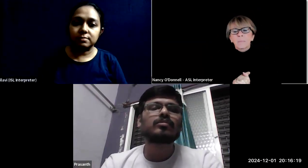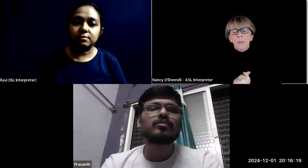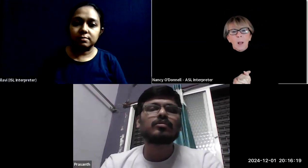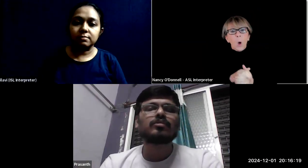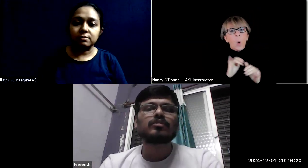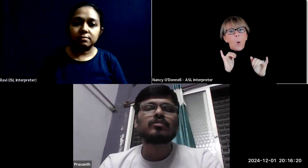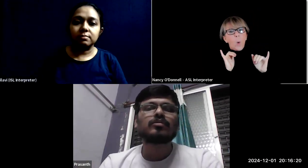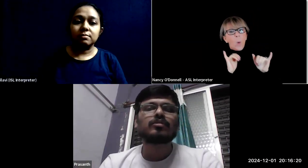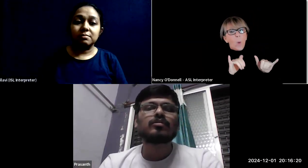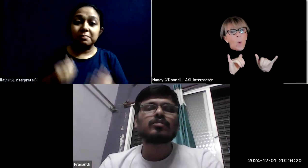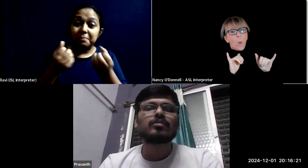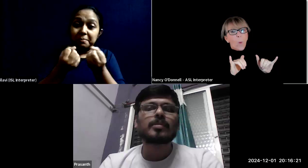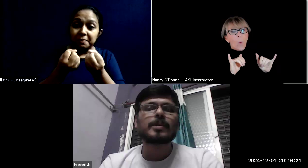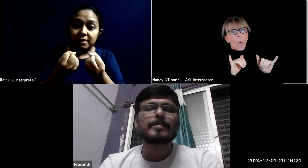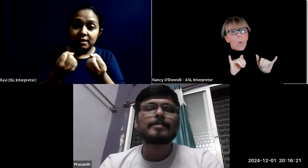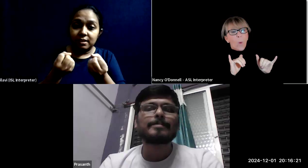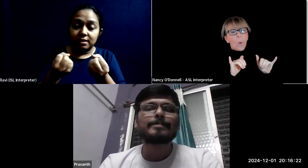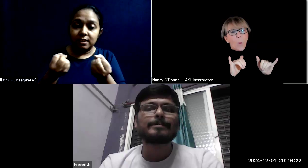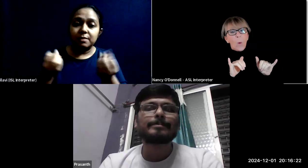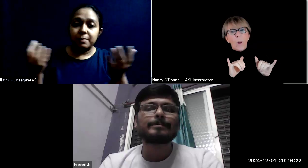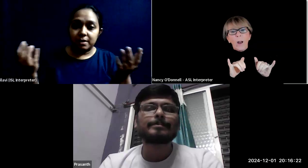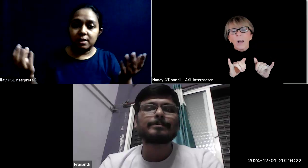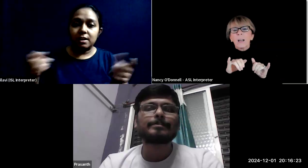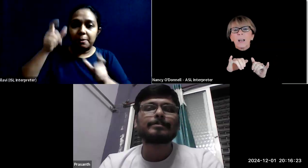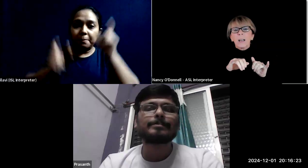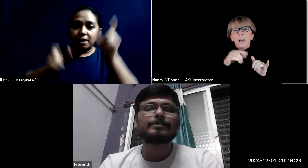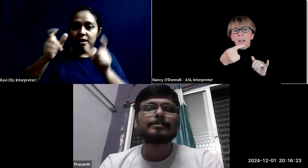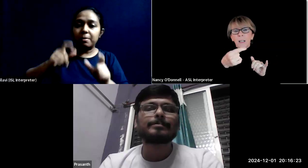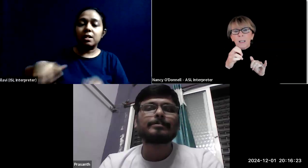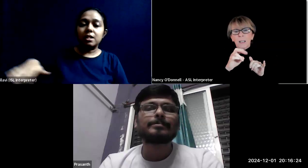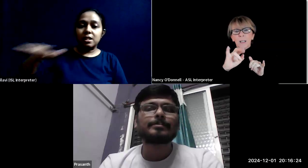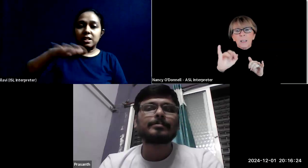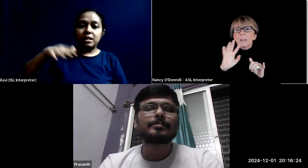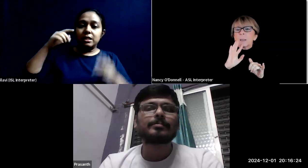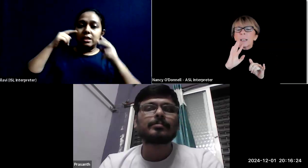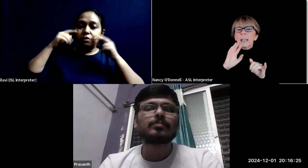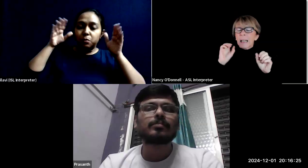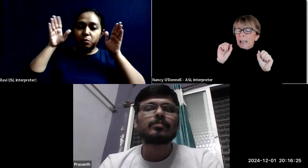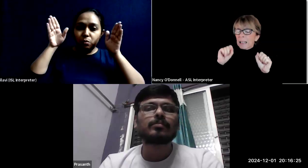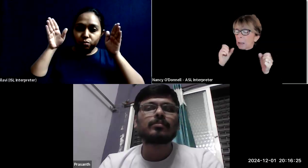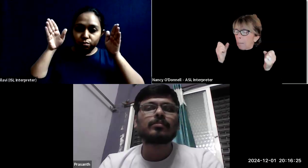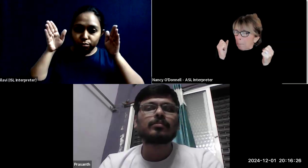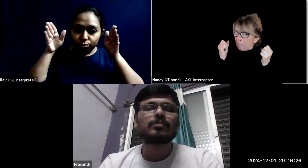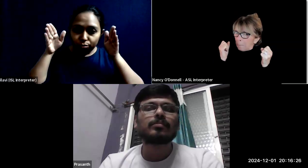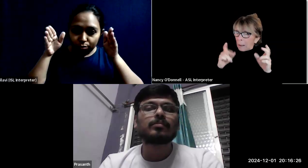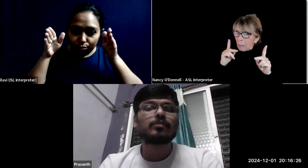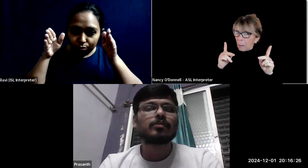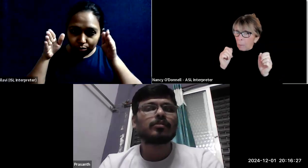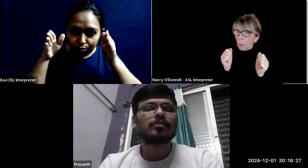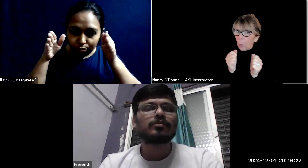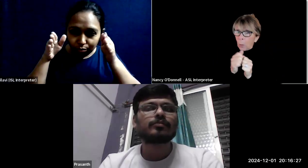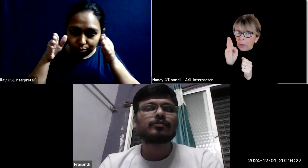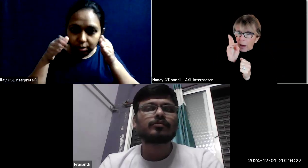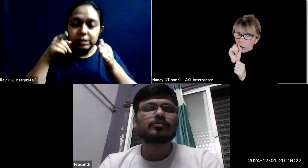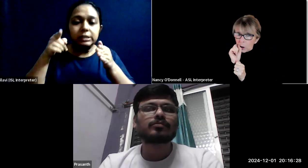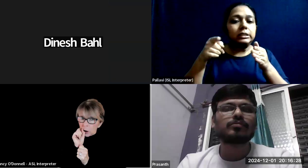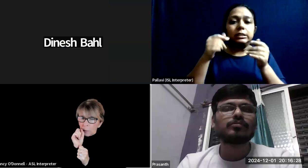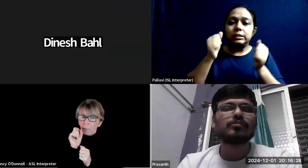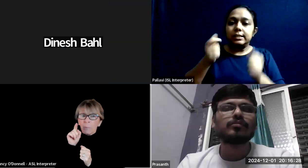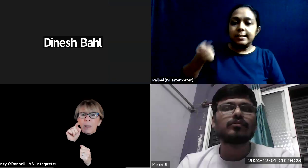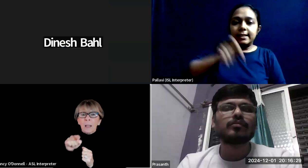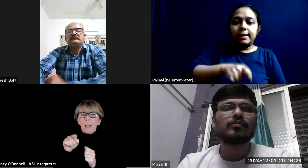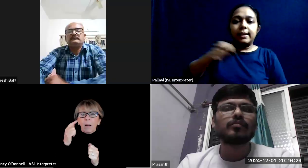people with Usher, as their vision progressively reduces, they start to use the cane